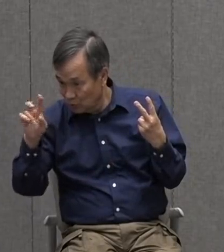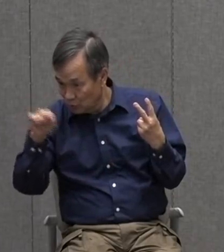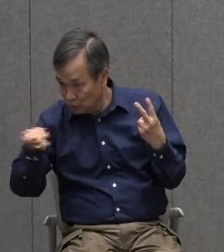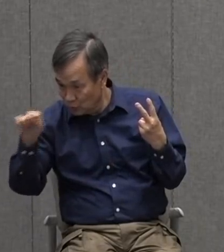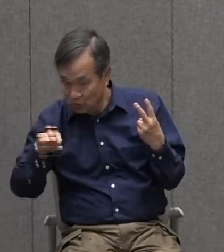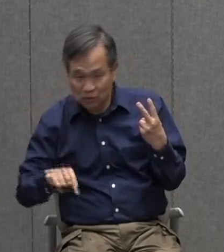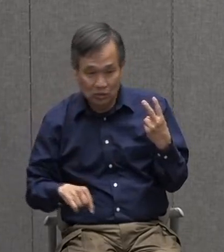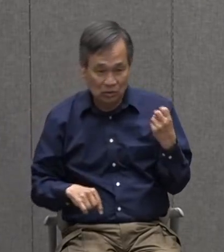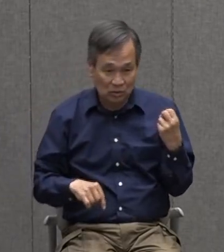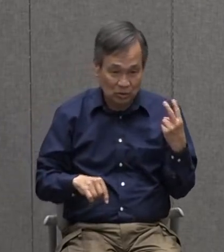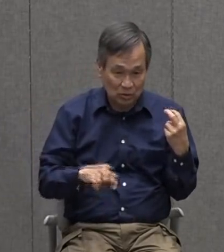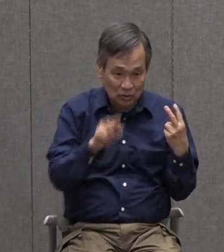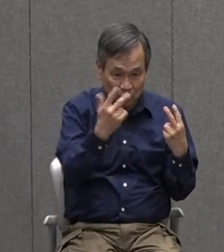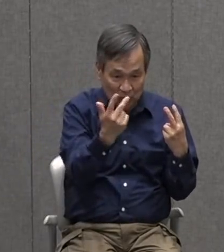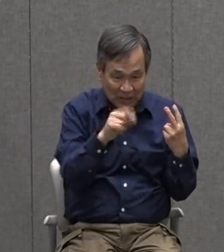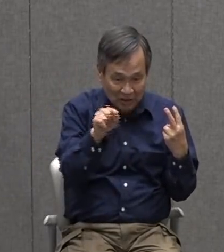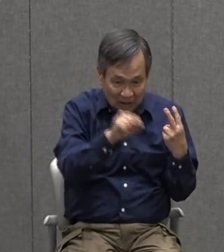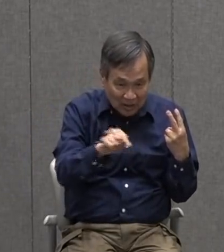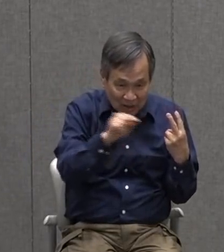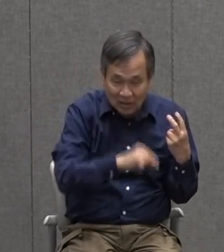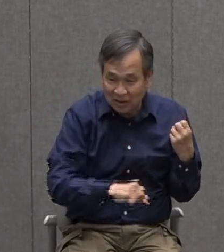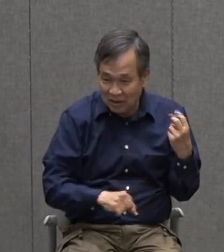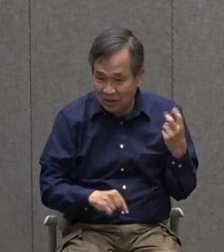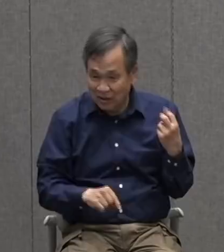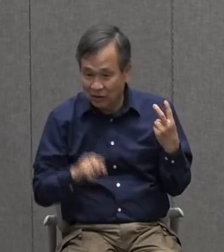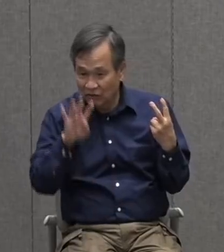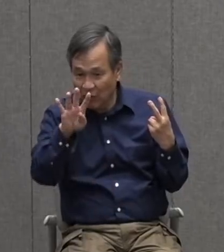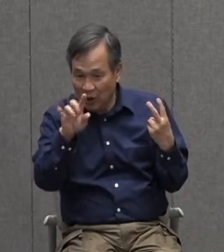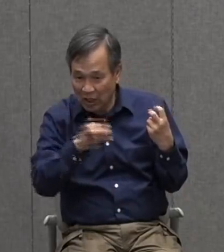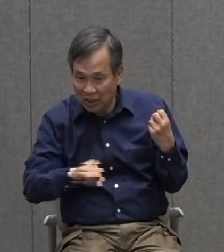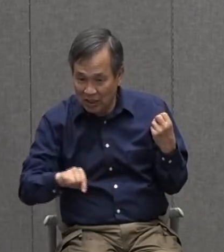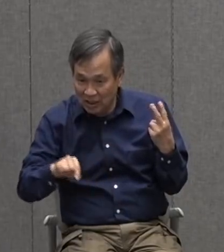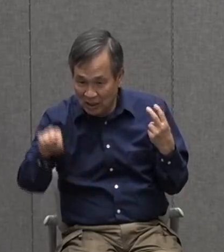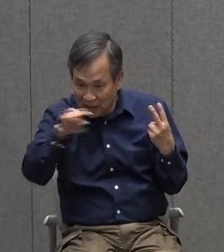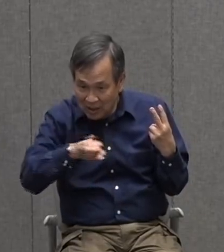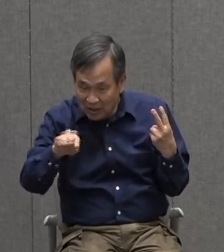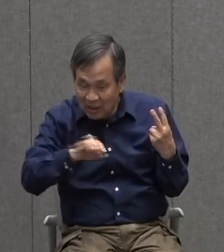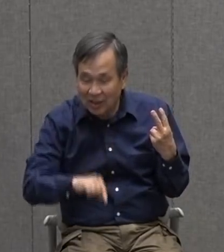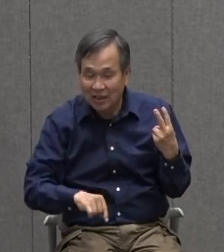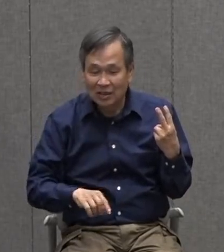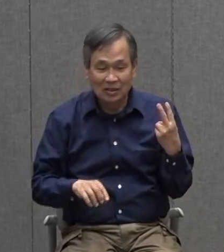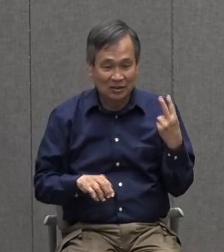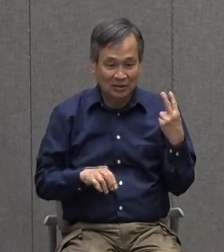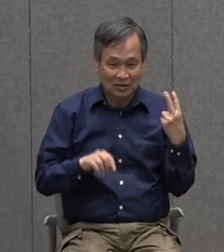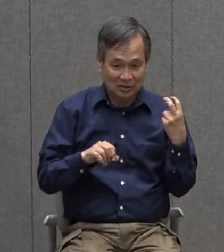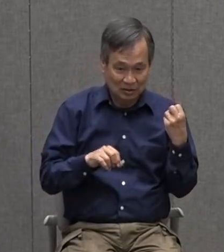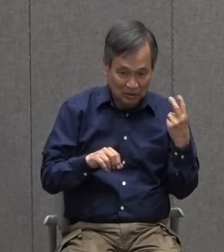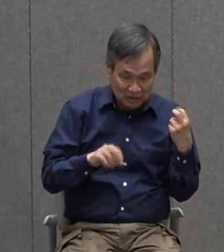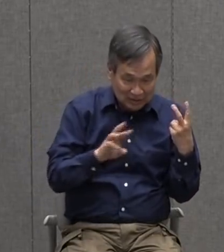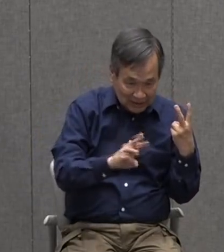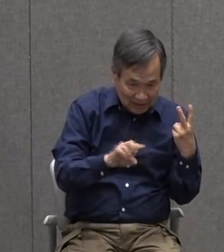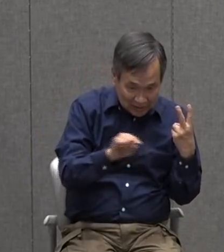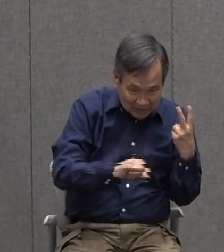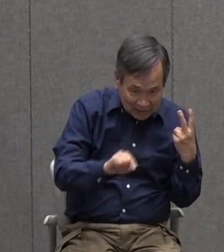All right, we continue that, and then player B circles a new number. So after you circle all the factors,